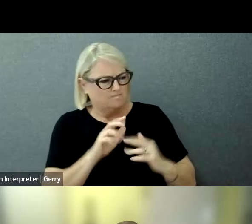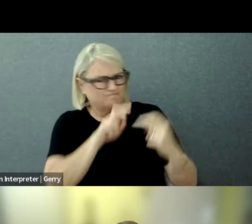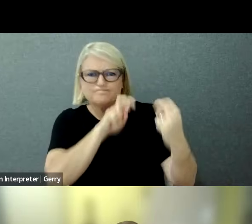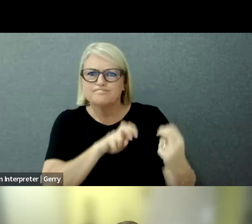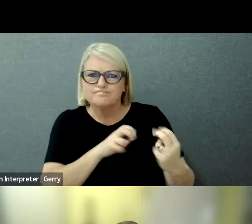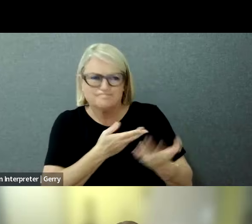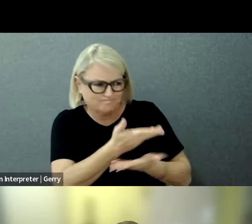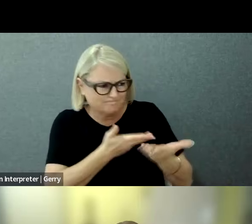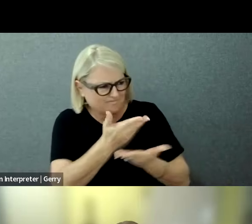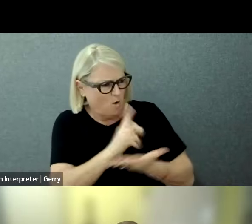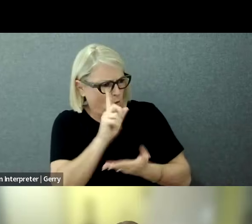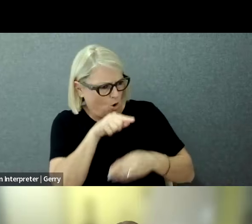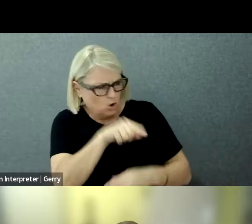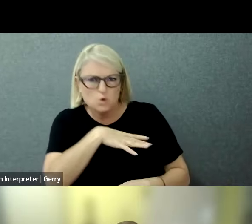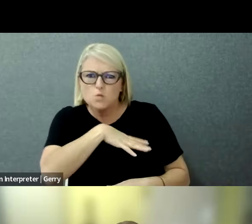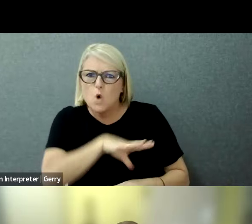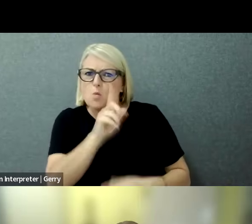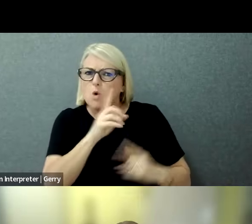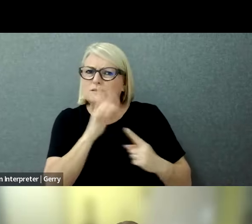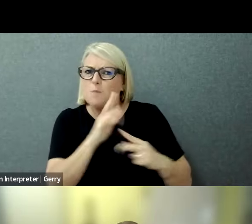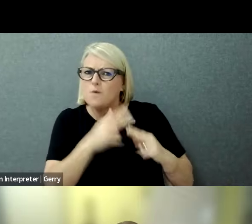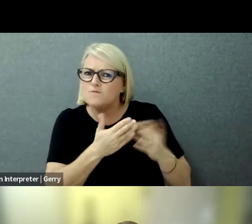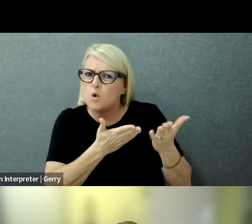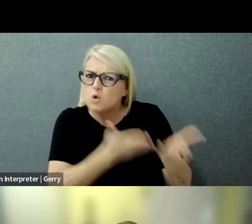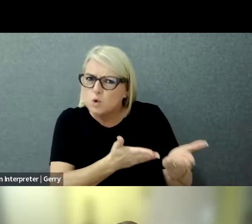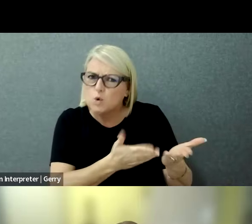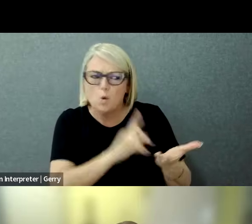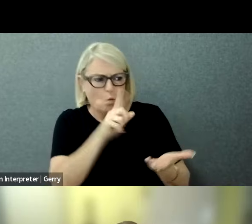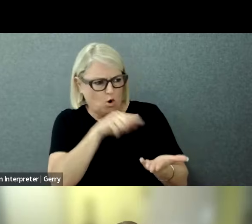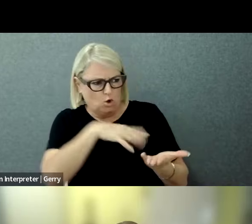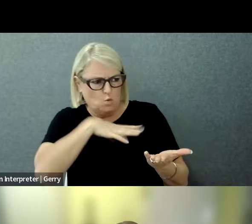it that you want to be able to achieve with these sessions? And the other big difference